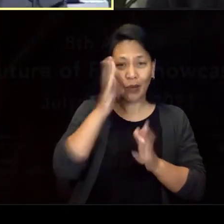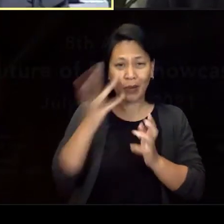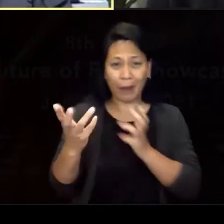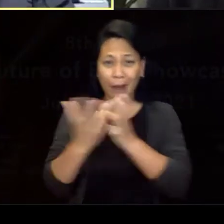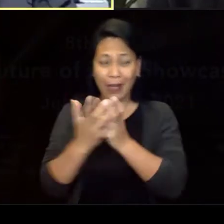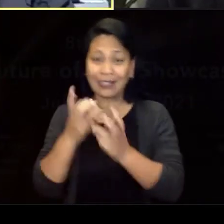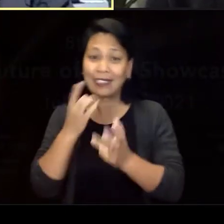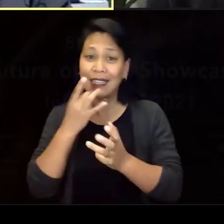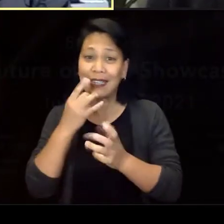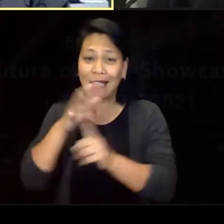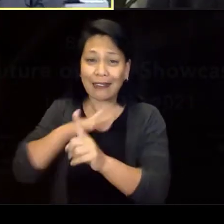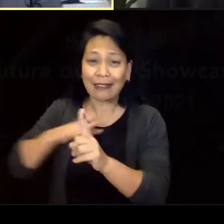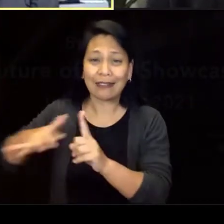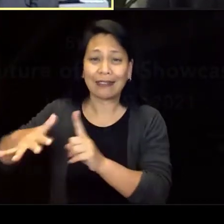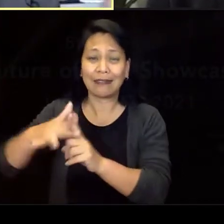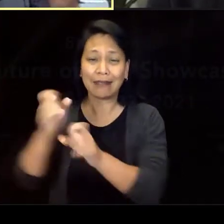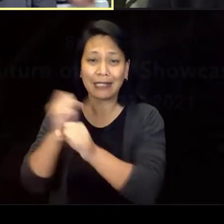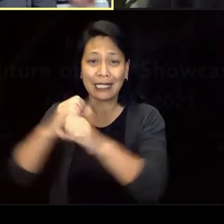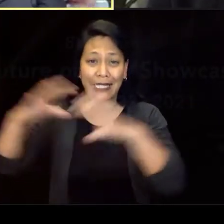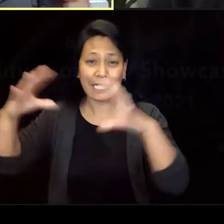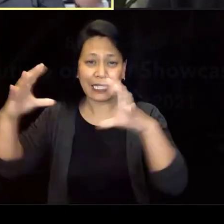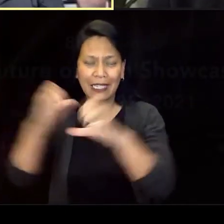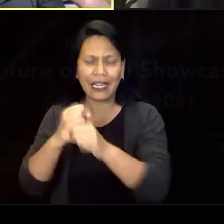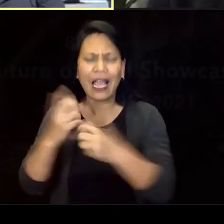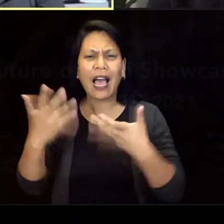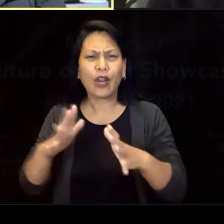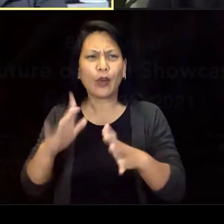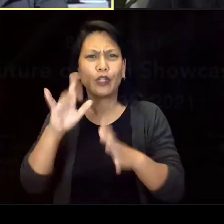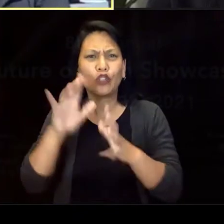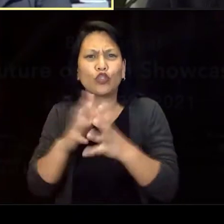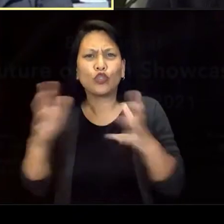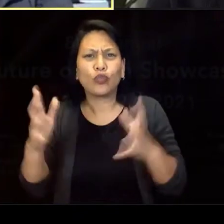I'm making sure it doesn't look too matchy-matchy for colours.